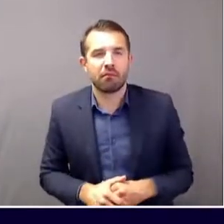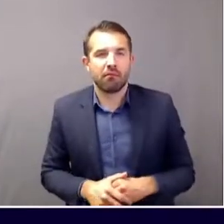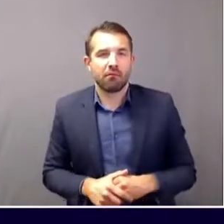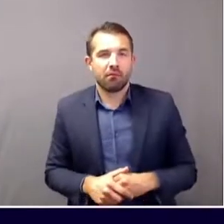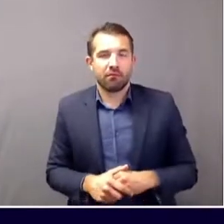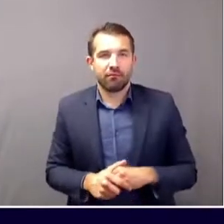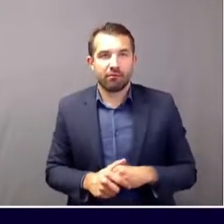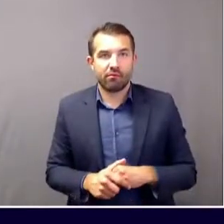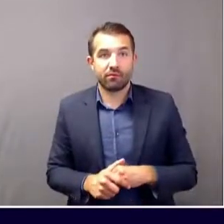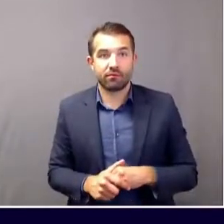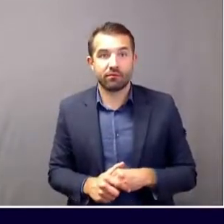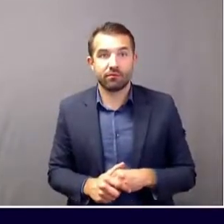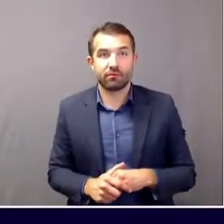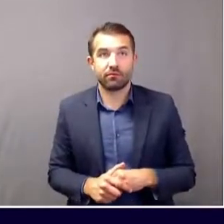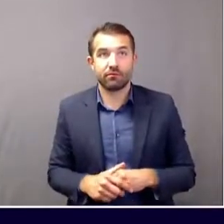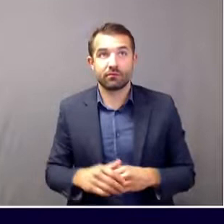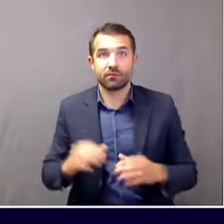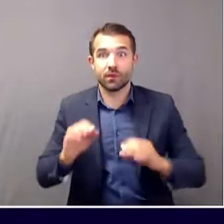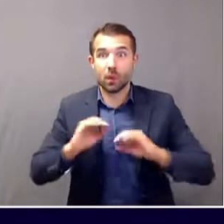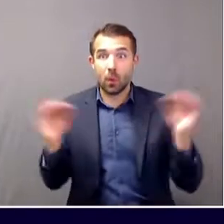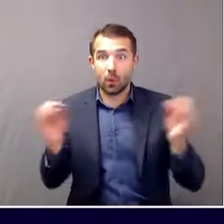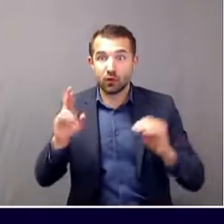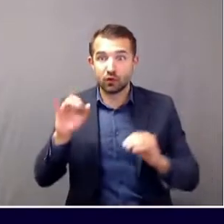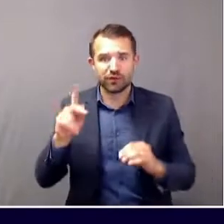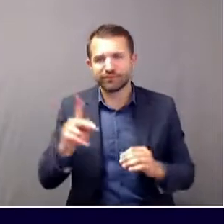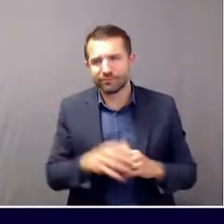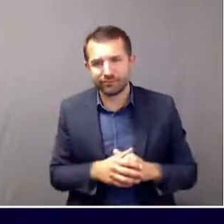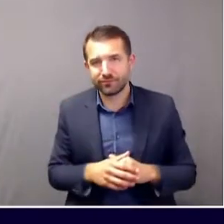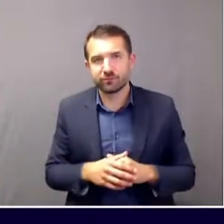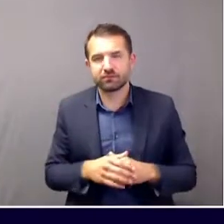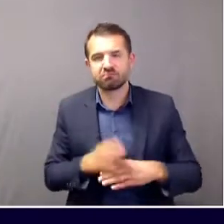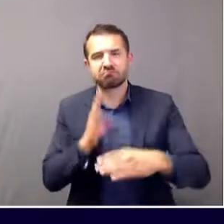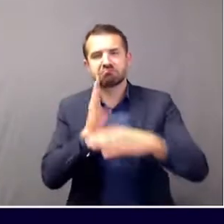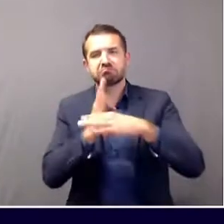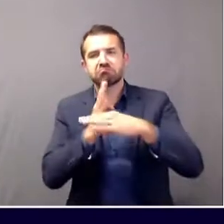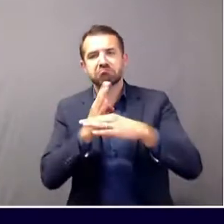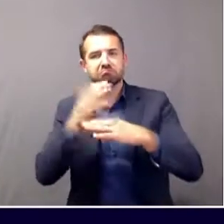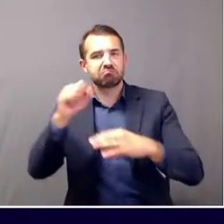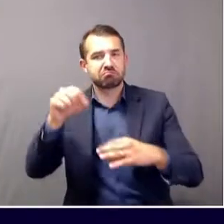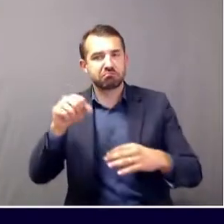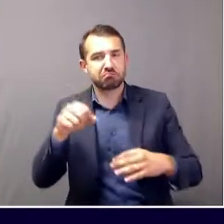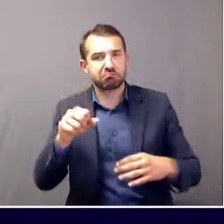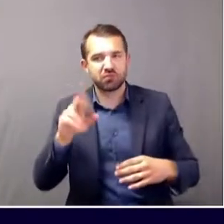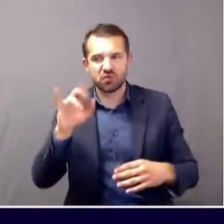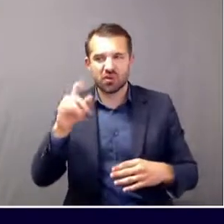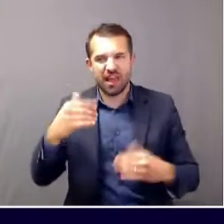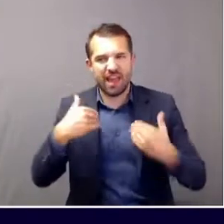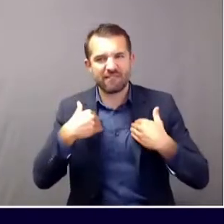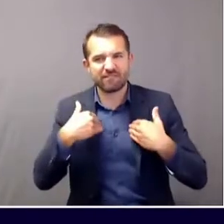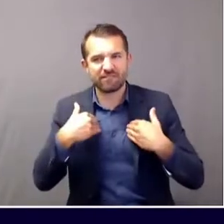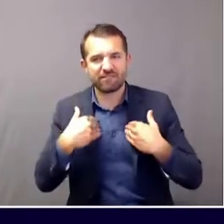a zero risk active our our job